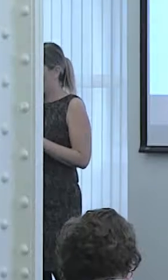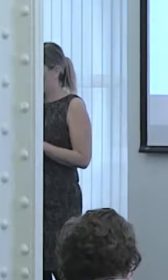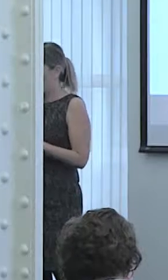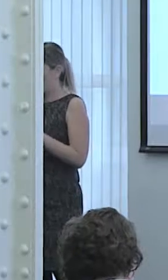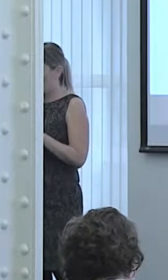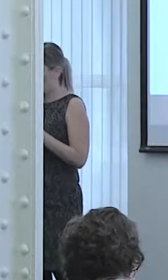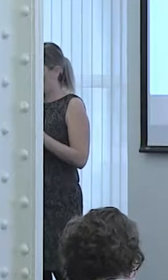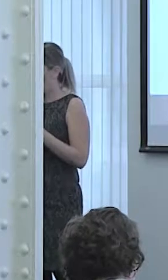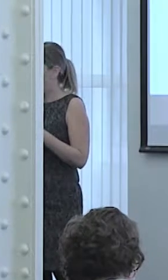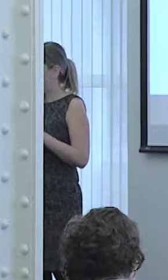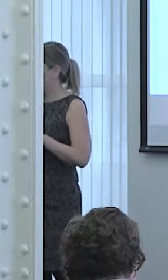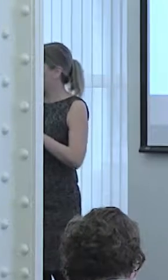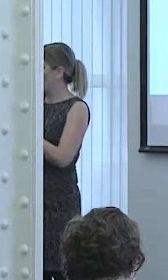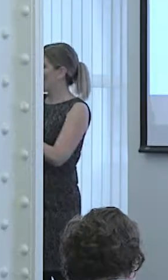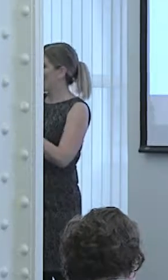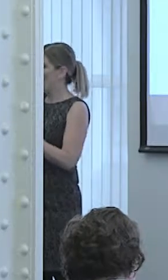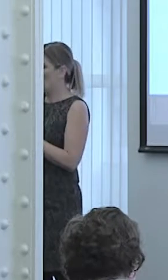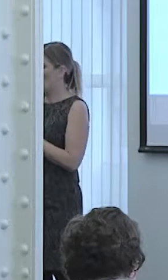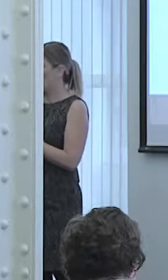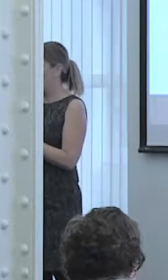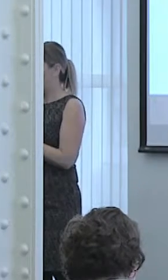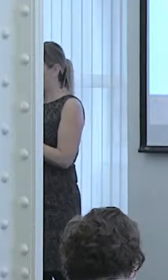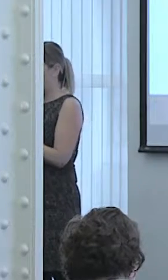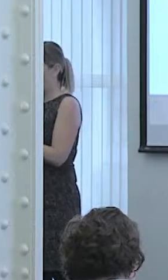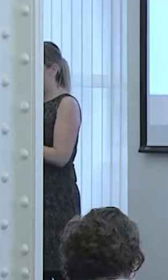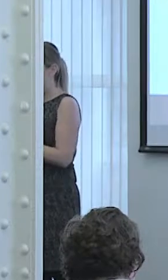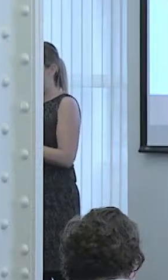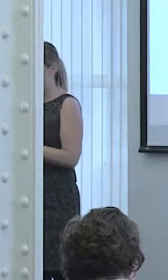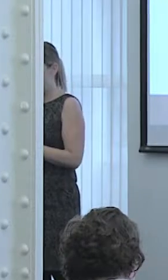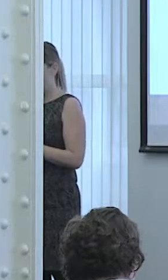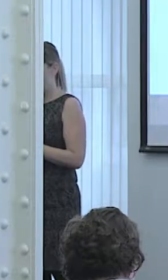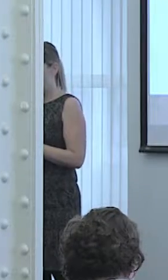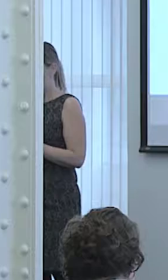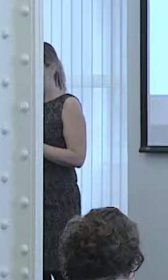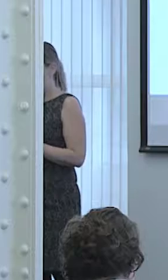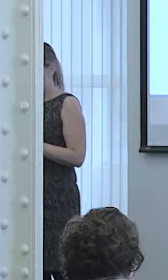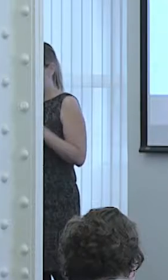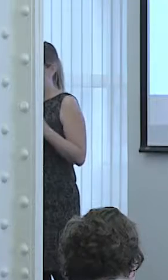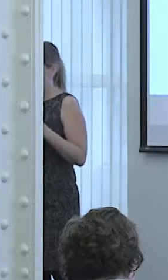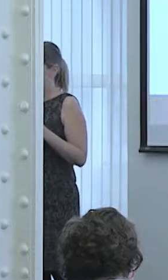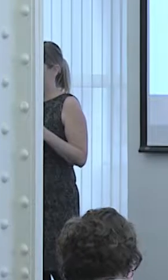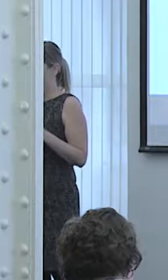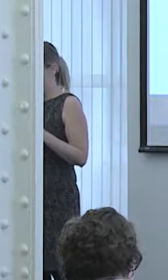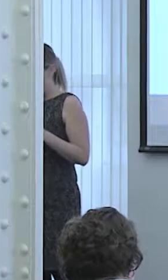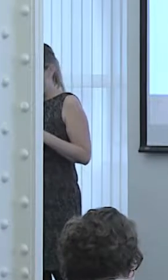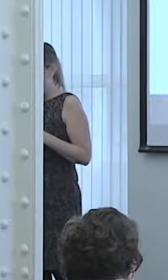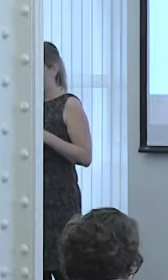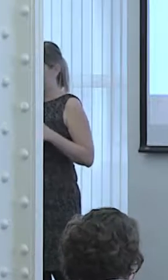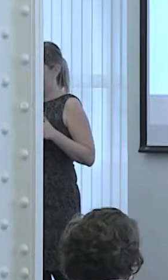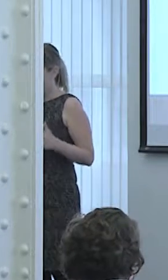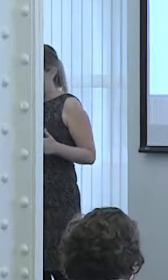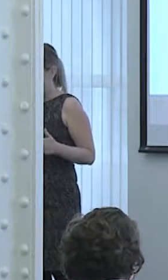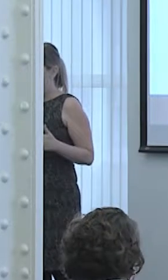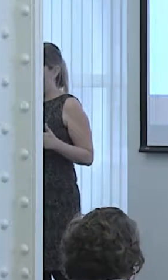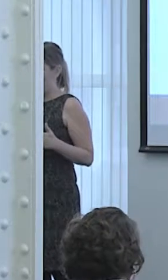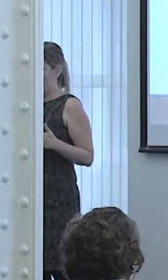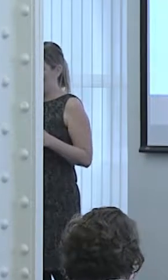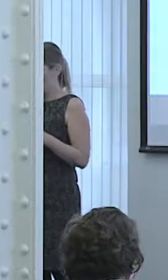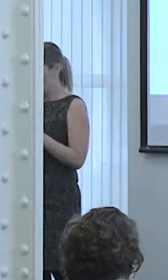whatever people think of queer kinksters, they do not think of a magenta-haired person who's black, who's fat, and who proudly shouts out